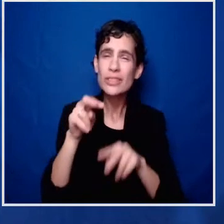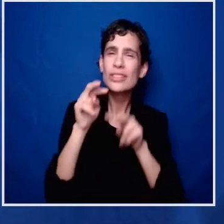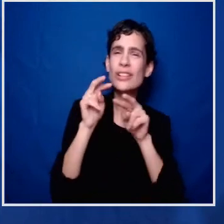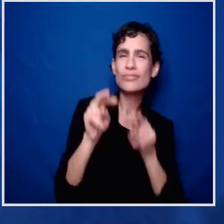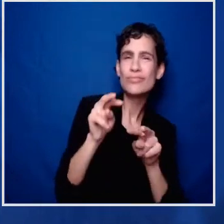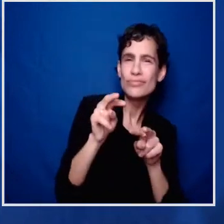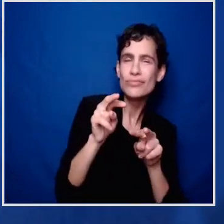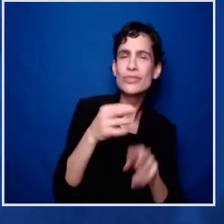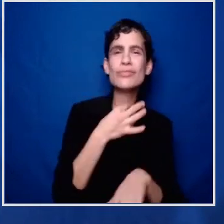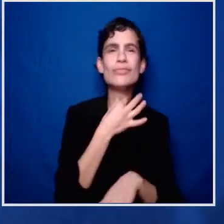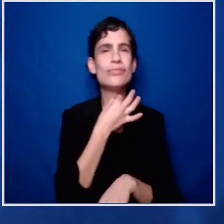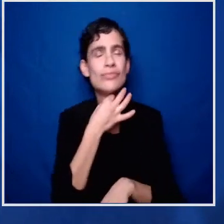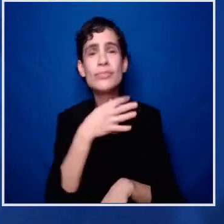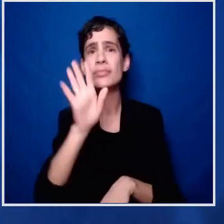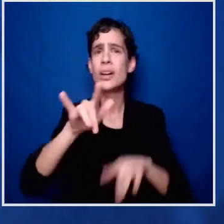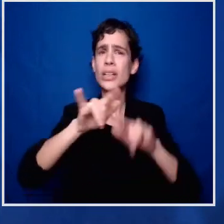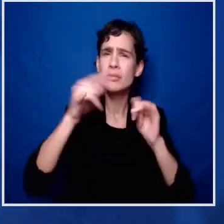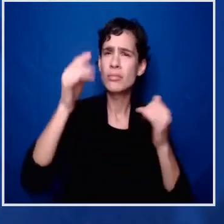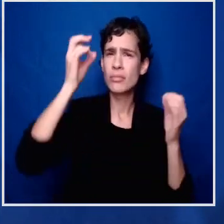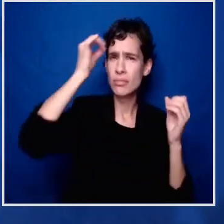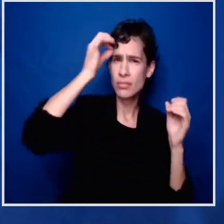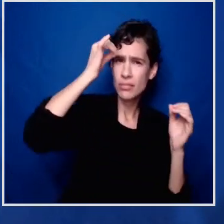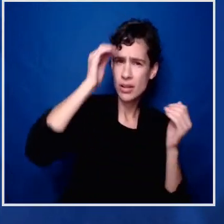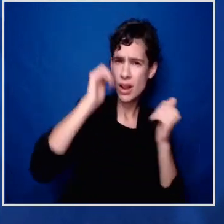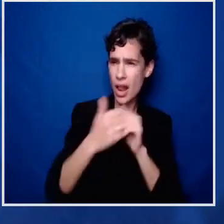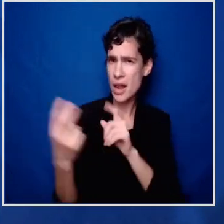OF YOU WHO ARE WATCHING FROM HOME, YOU ARE ENJOYING TODAY'S PERFORMANCES BUT YOU ARE ALSO